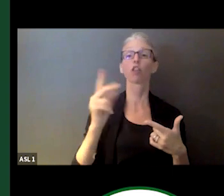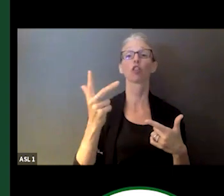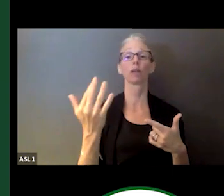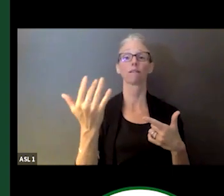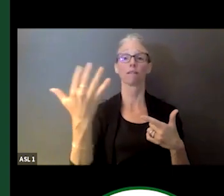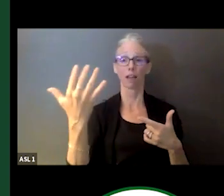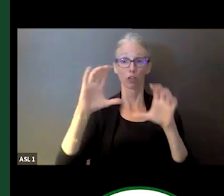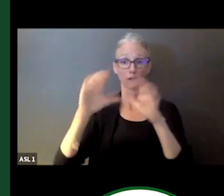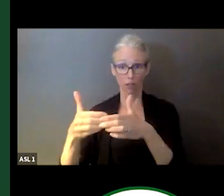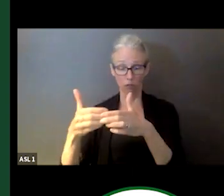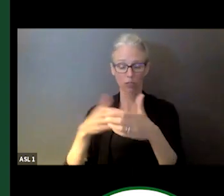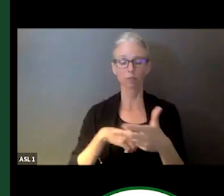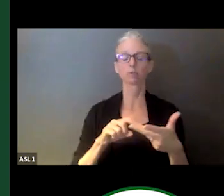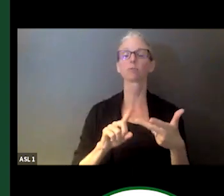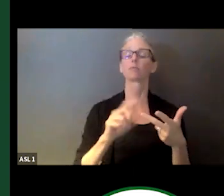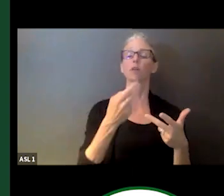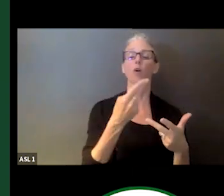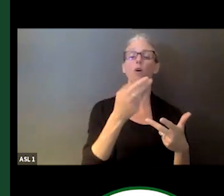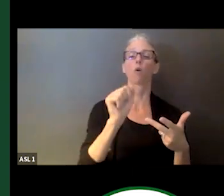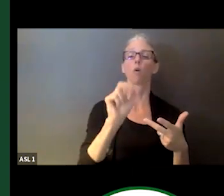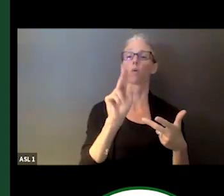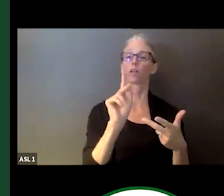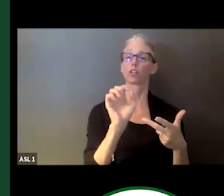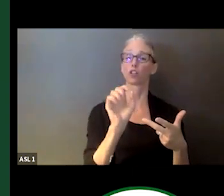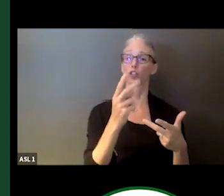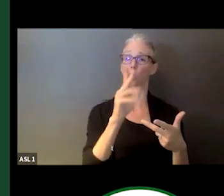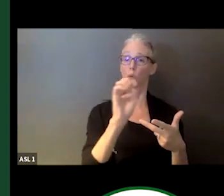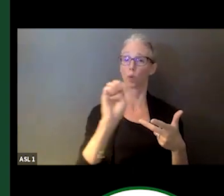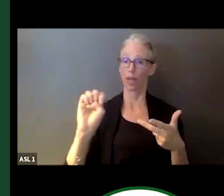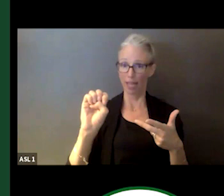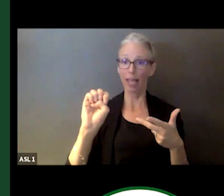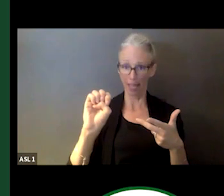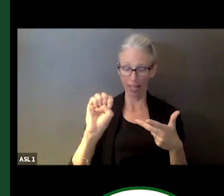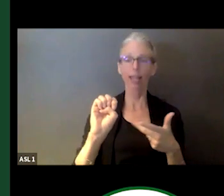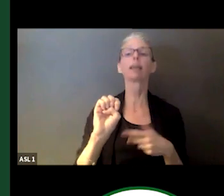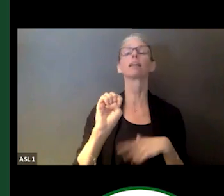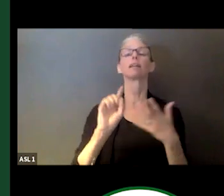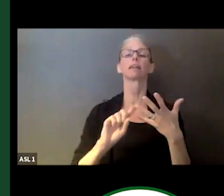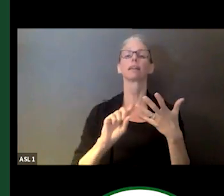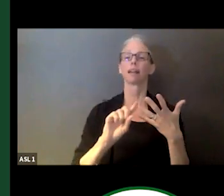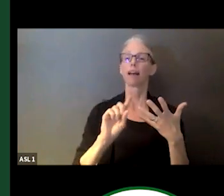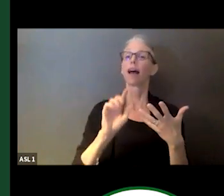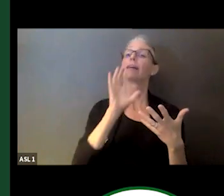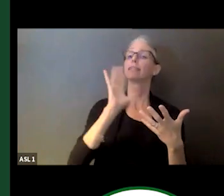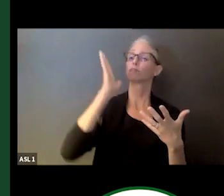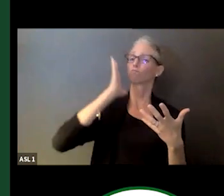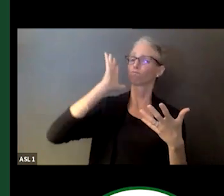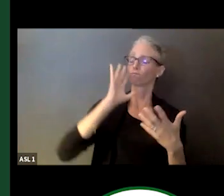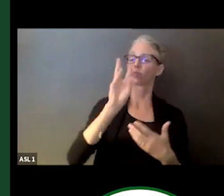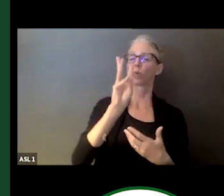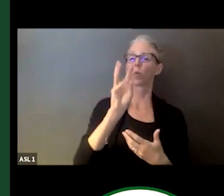The Haudenosaunee-Six Nations Confederacy Peoples, and the ancient Wyendat peoples.